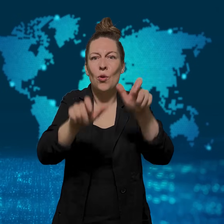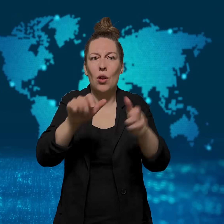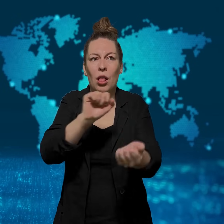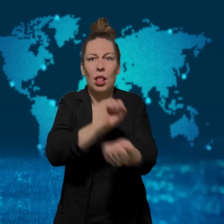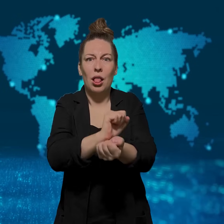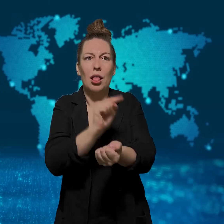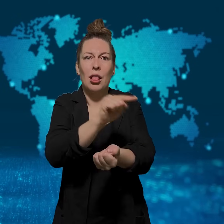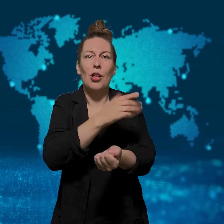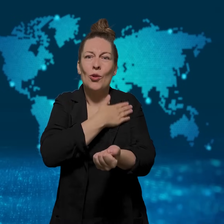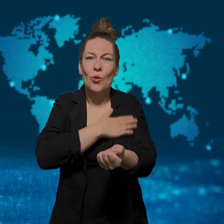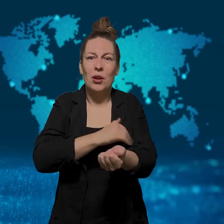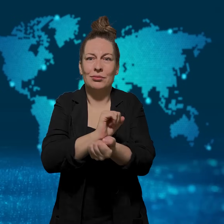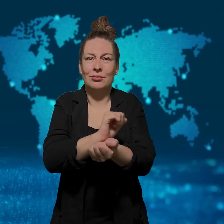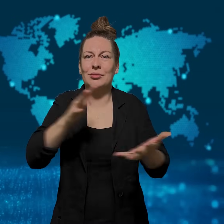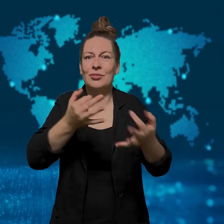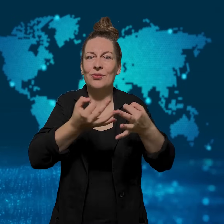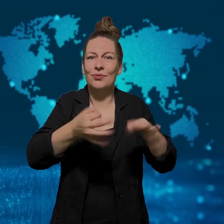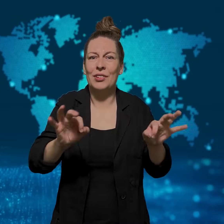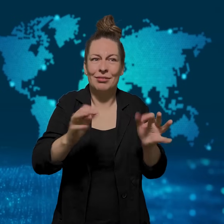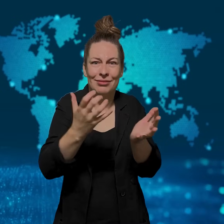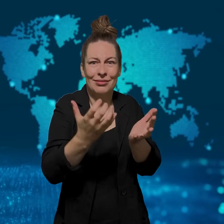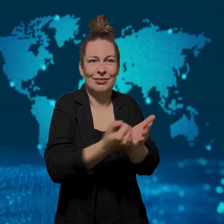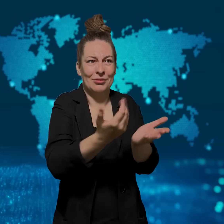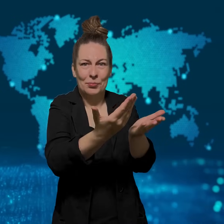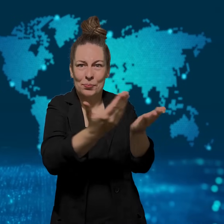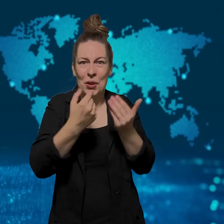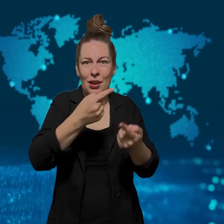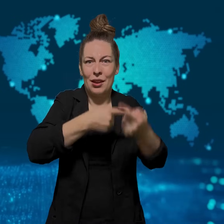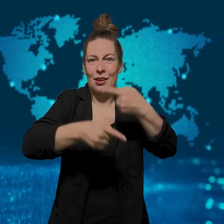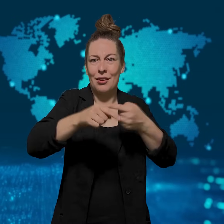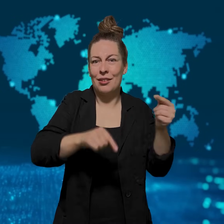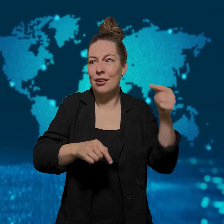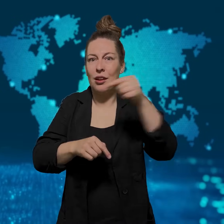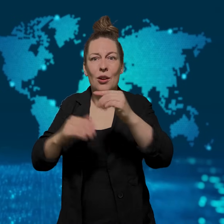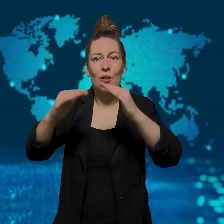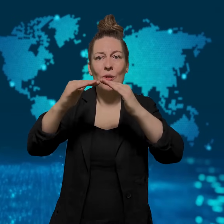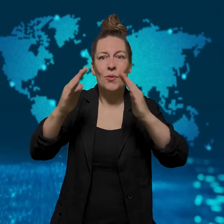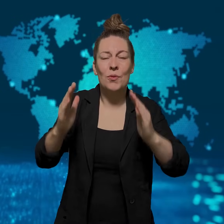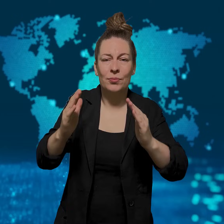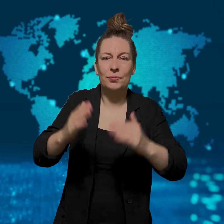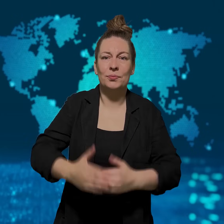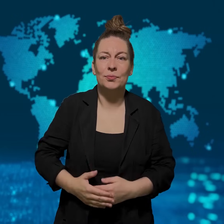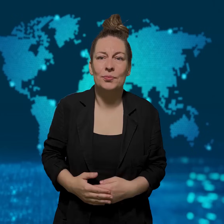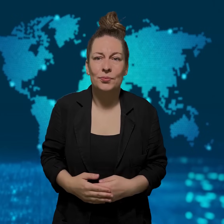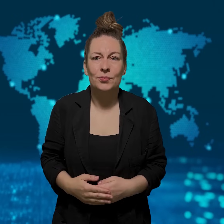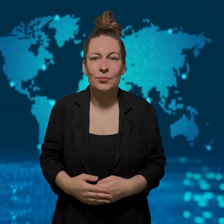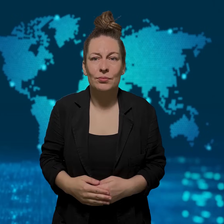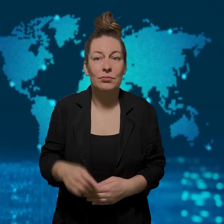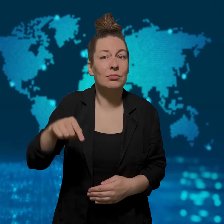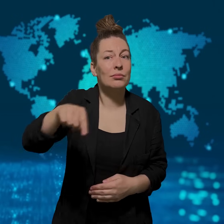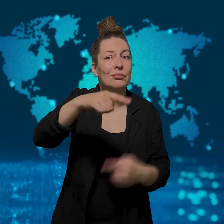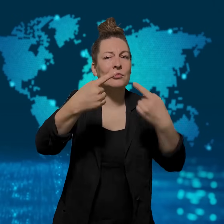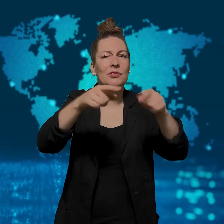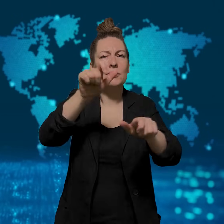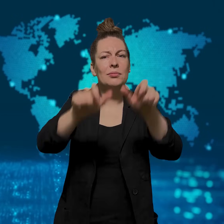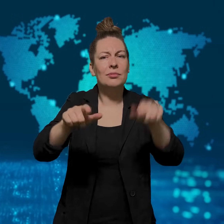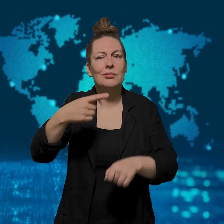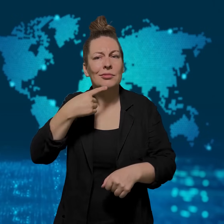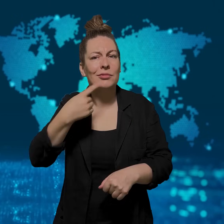finally be freed. Others say it was to remind the world of